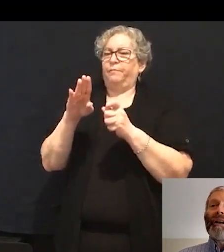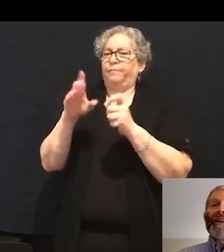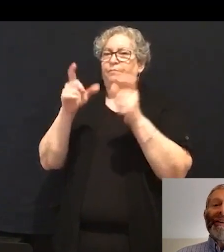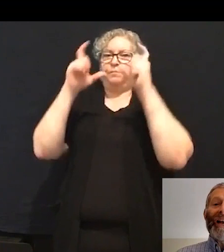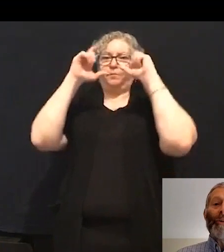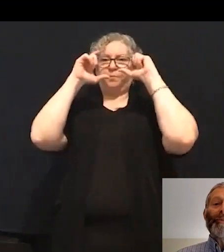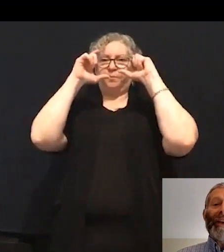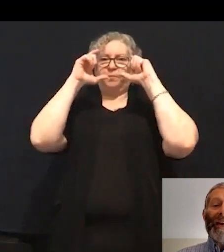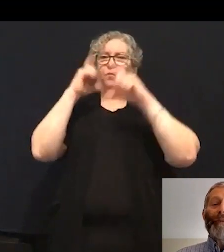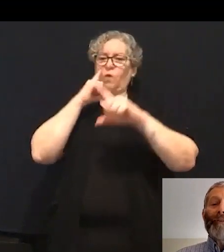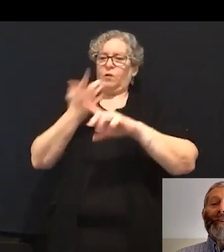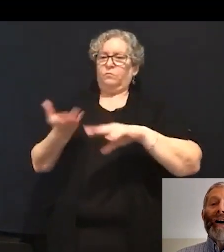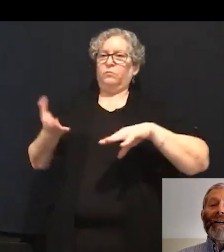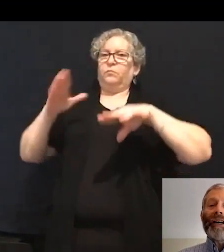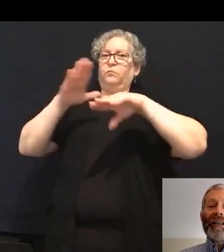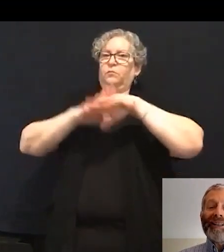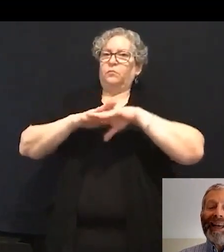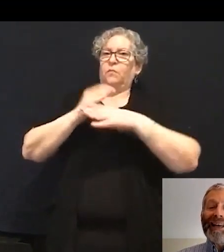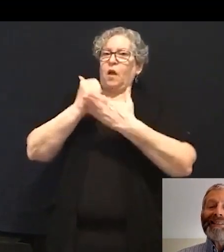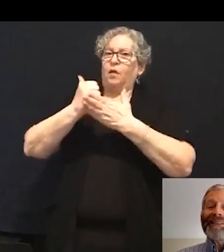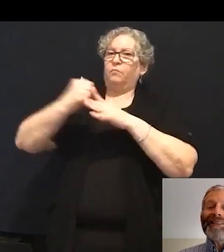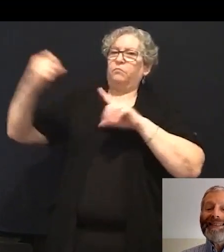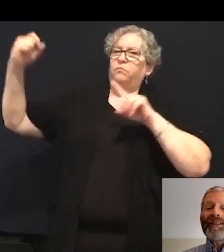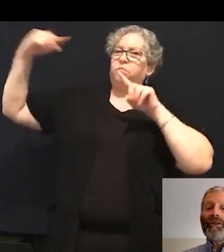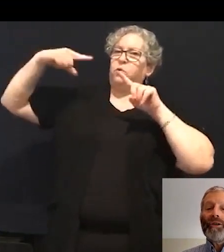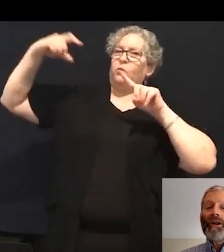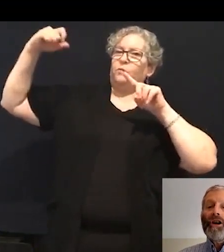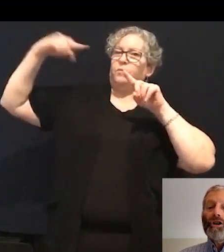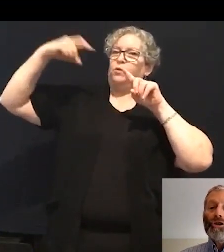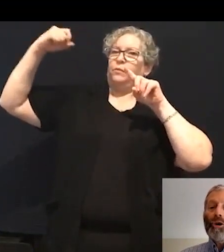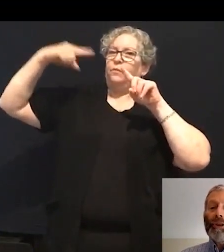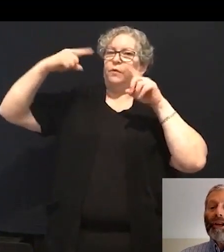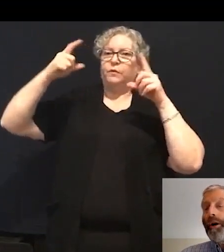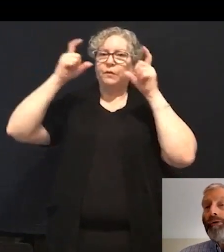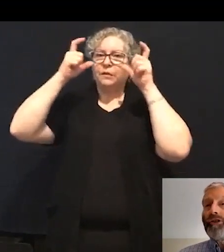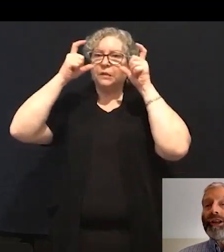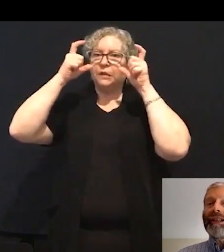that helps amplify and enhance the signal so that hopefully